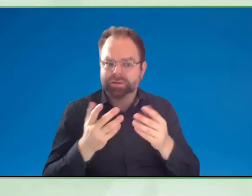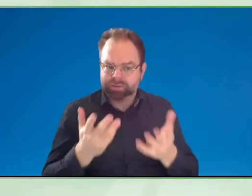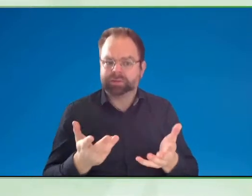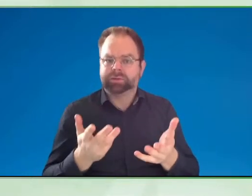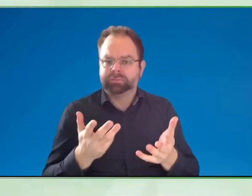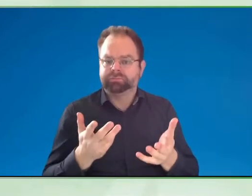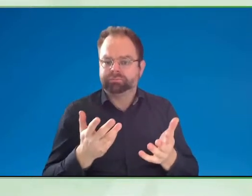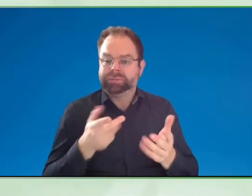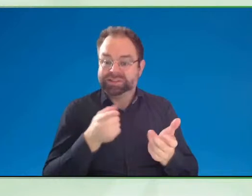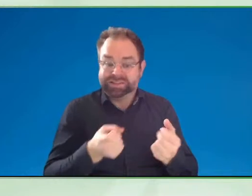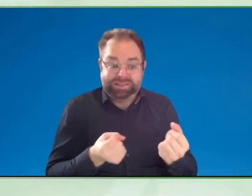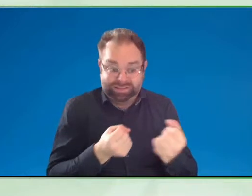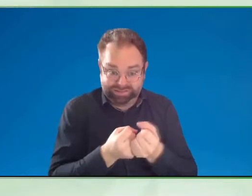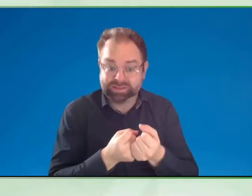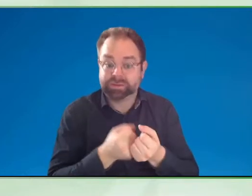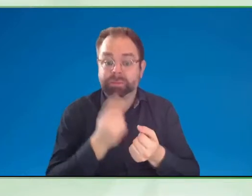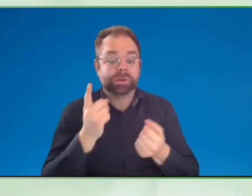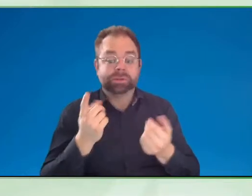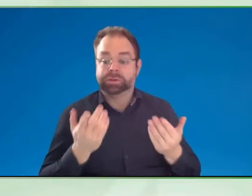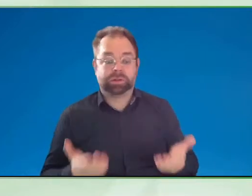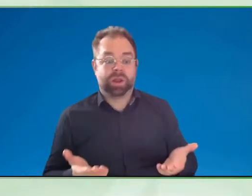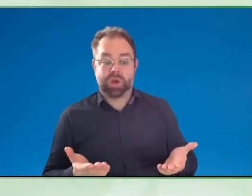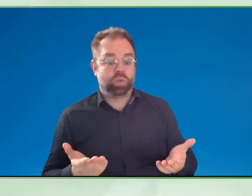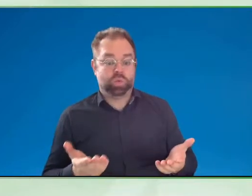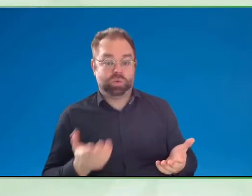of the international community.